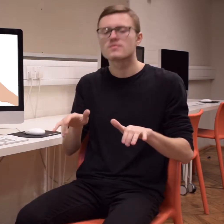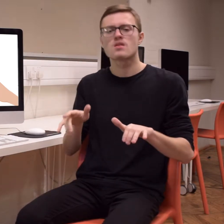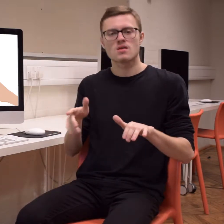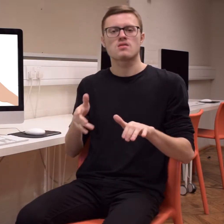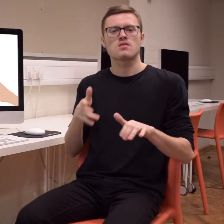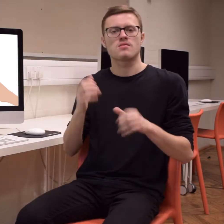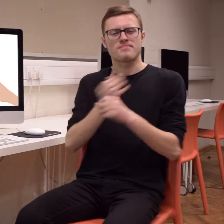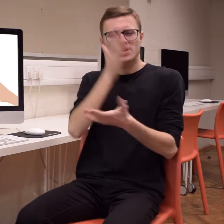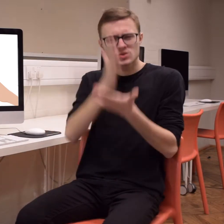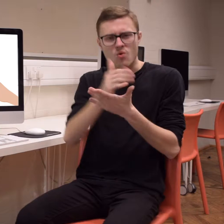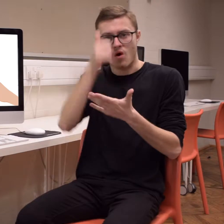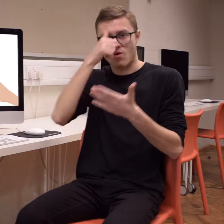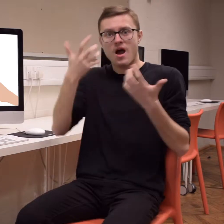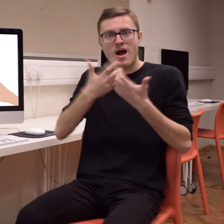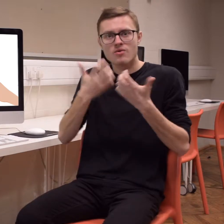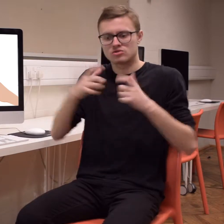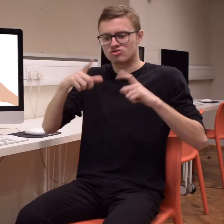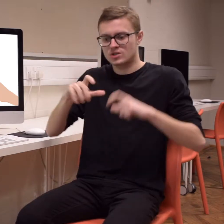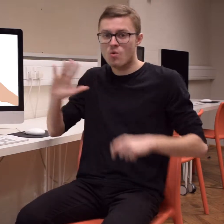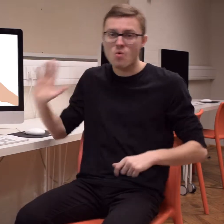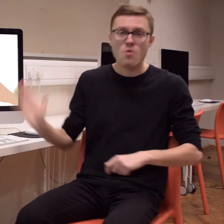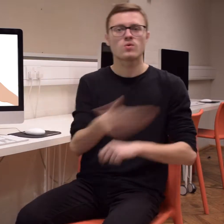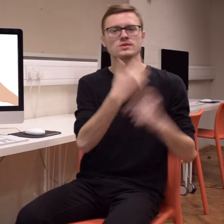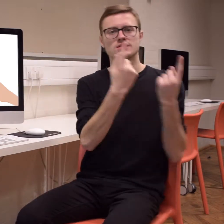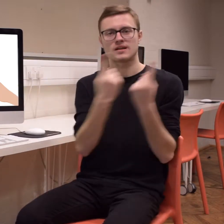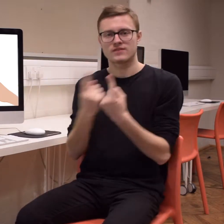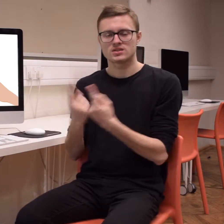how to take a screenshot if you’re not already sure. Make sure you know how to do it on all your devices,